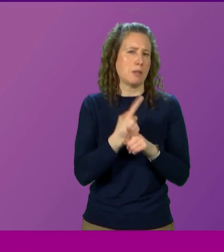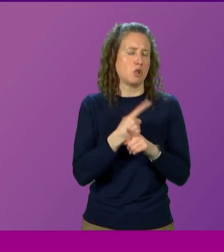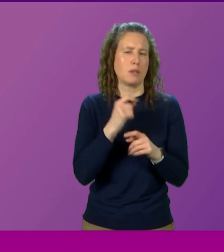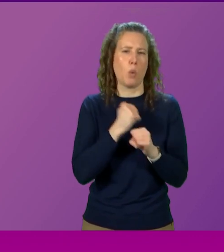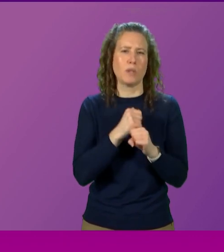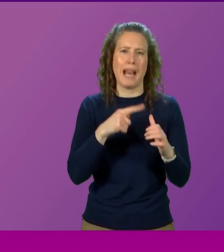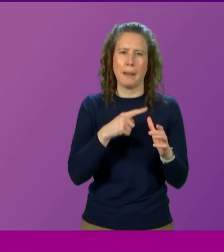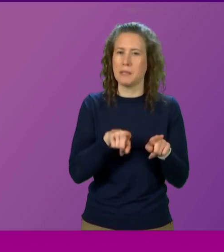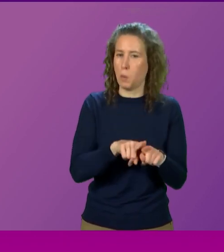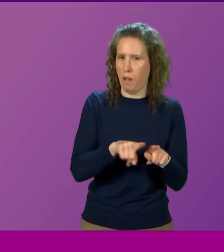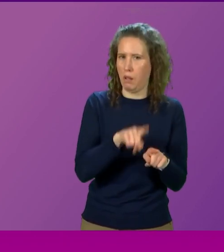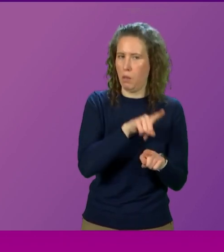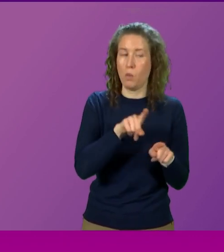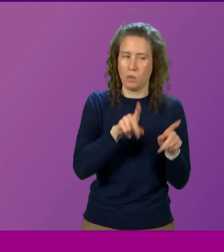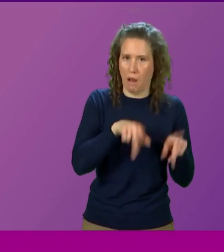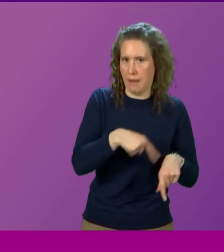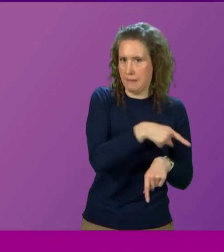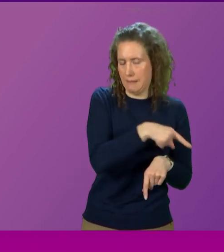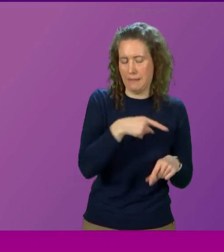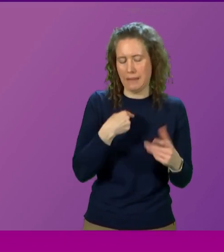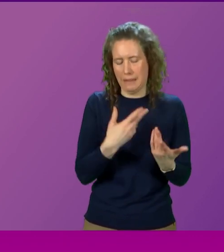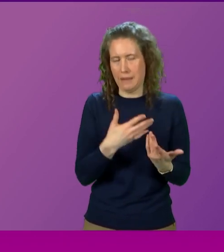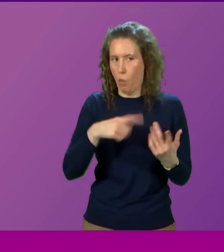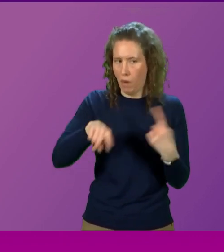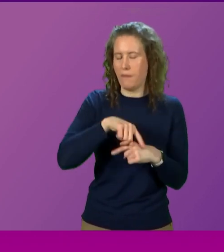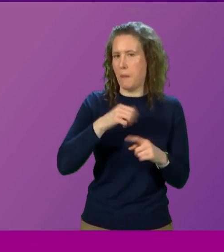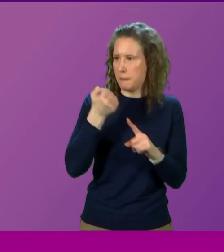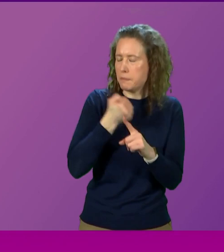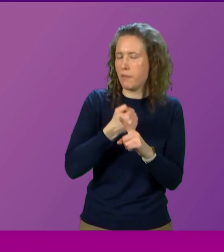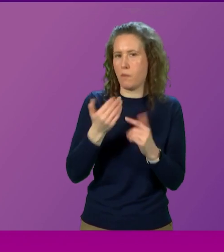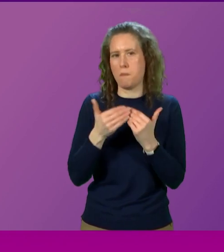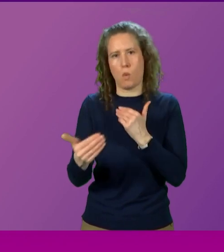The United Kingdom Government has pledged £50 million to help the search for MND treatments